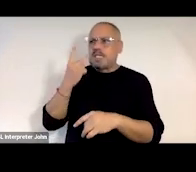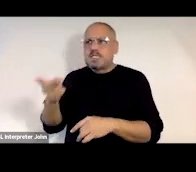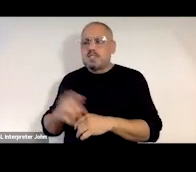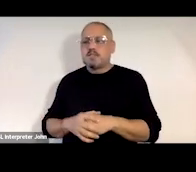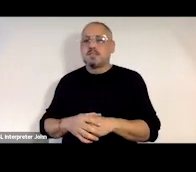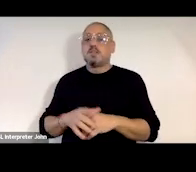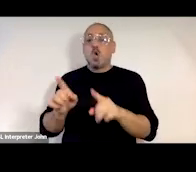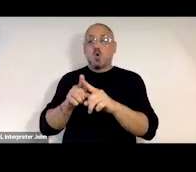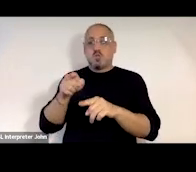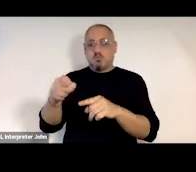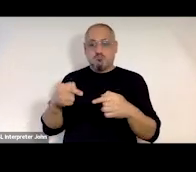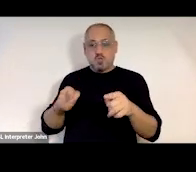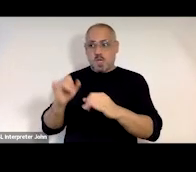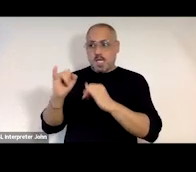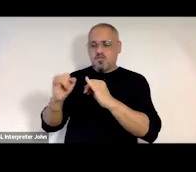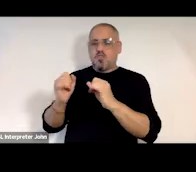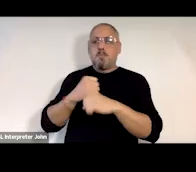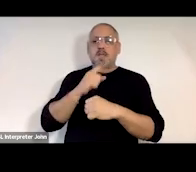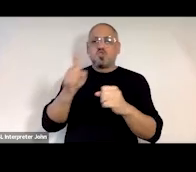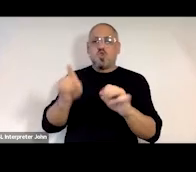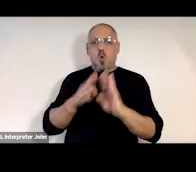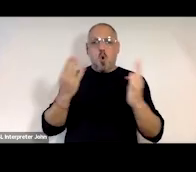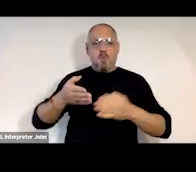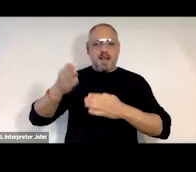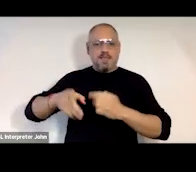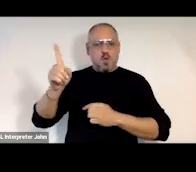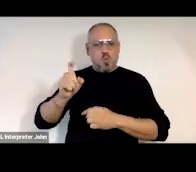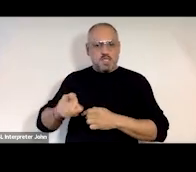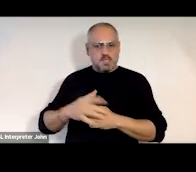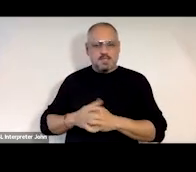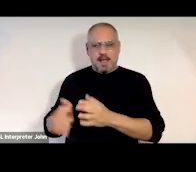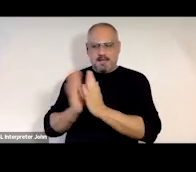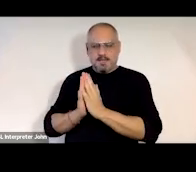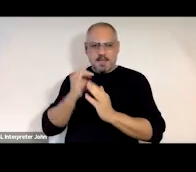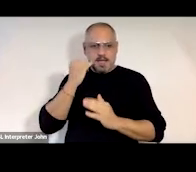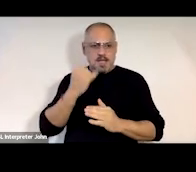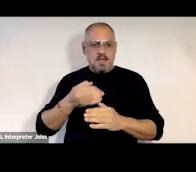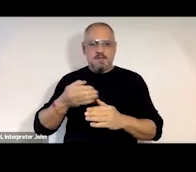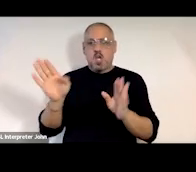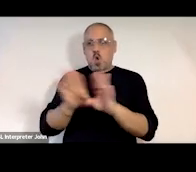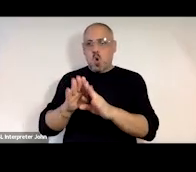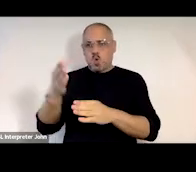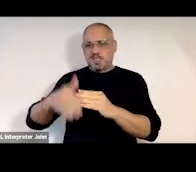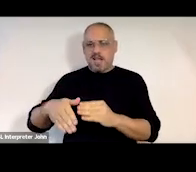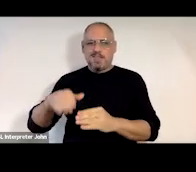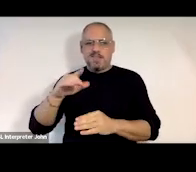it's important to ask open-ended questions. If you ask close-ended questions, you're gonna get a one-word response.